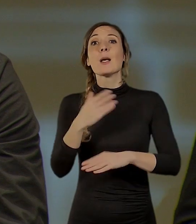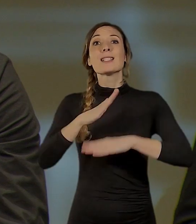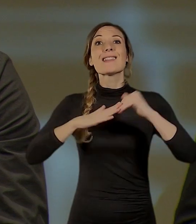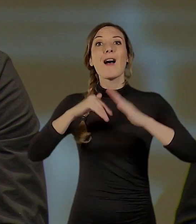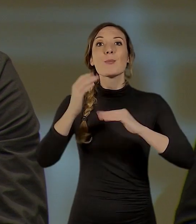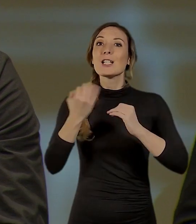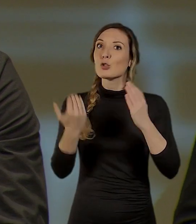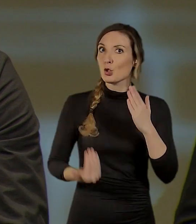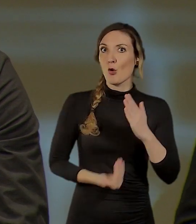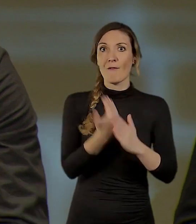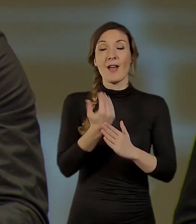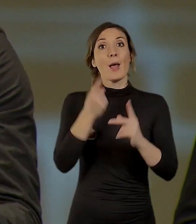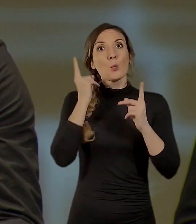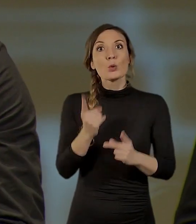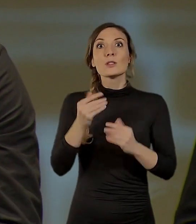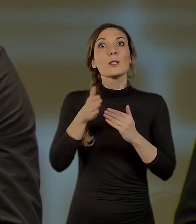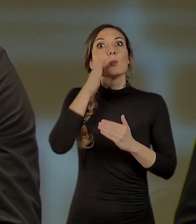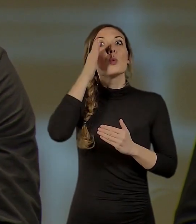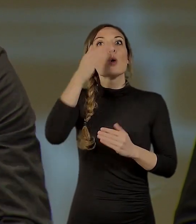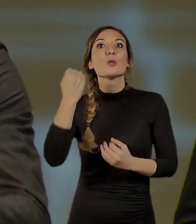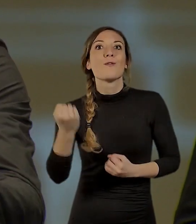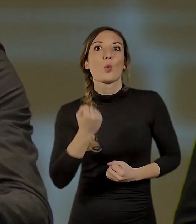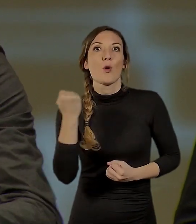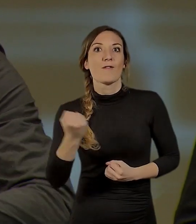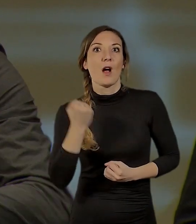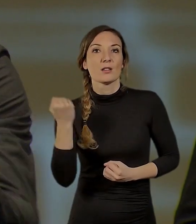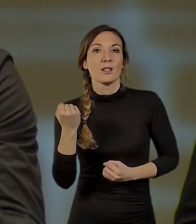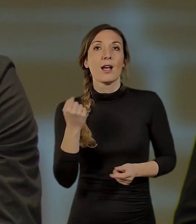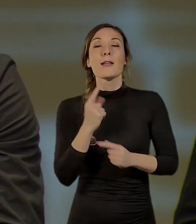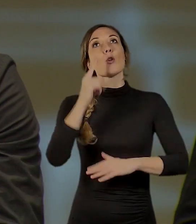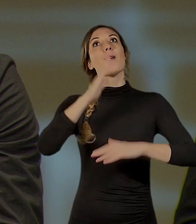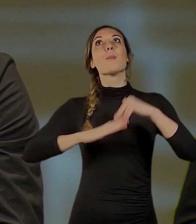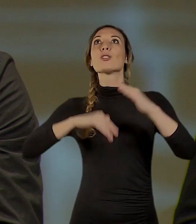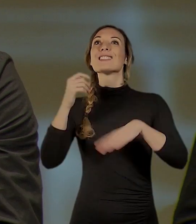When will it start working, how will it start working? And will it start working when it is built?